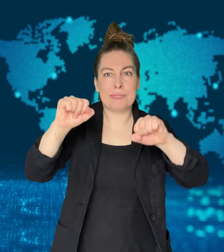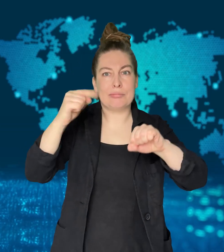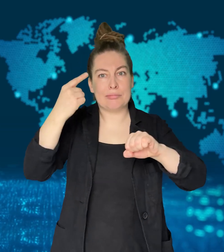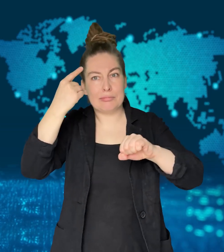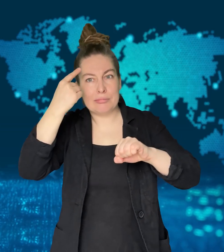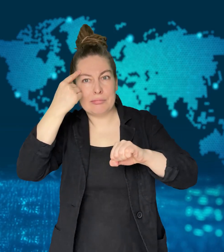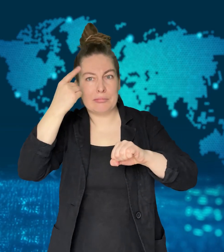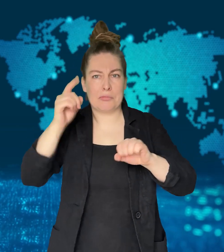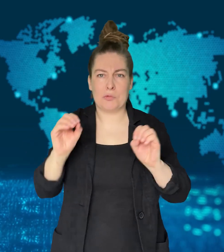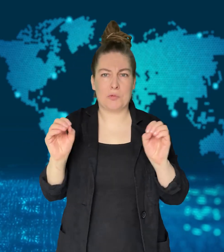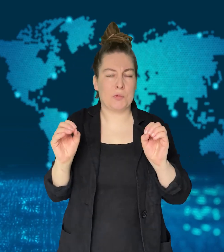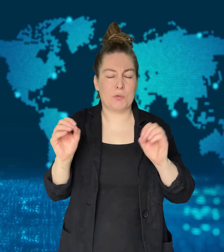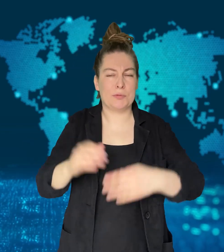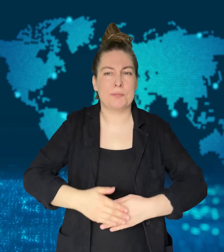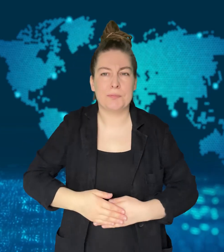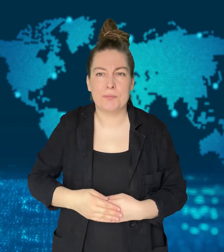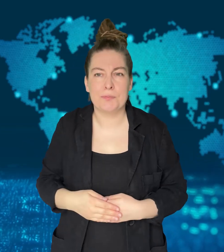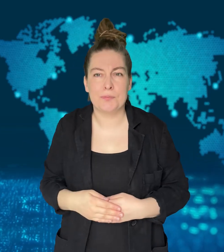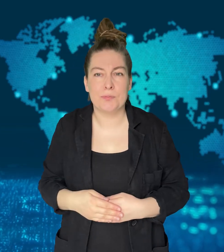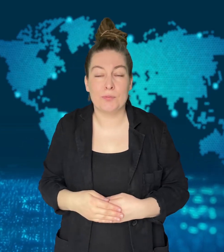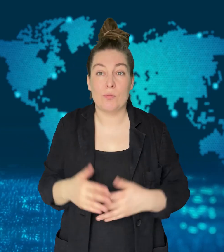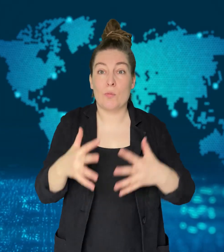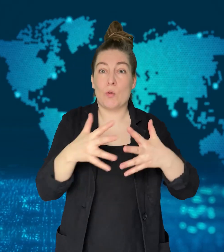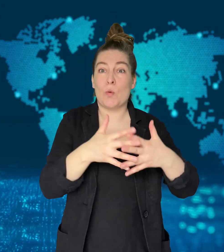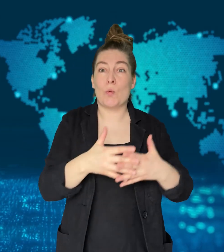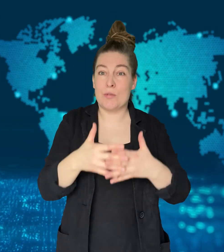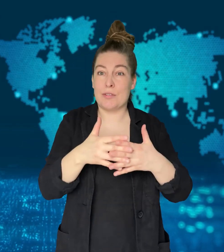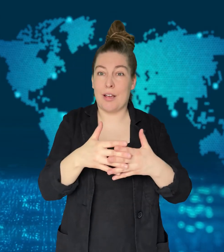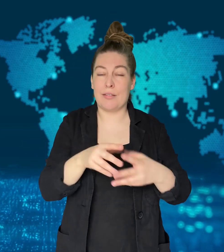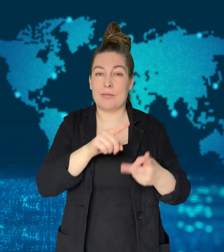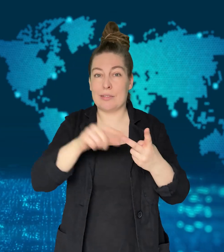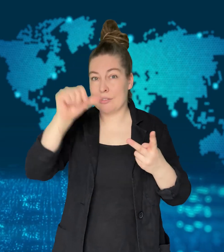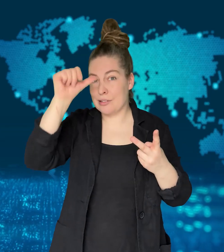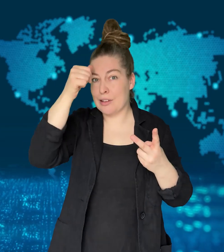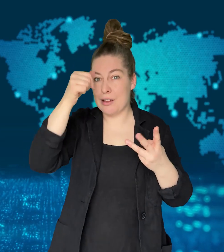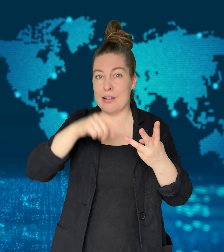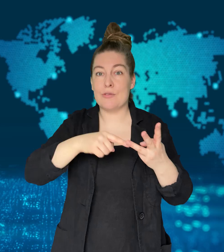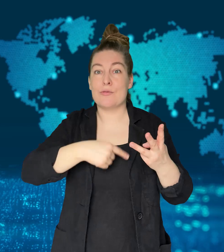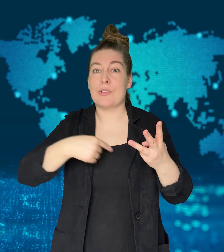weaponizing outer space."